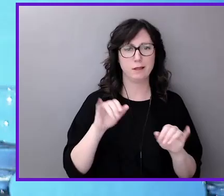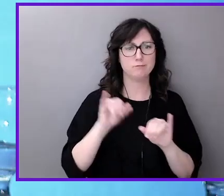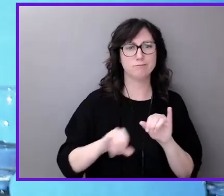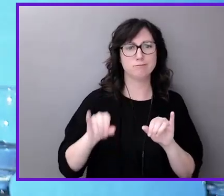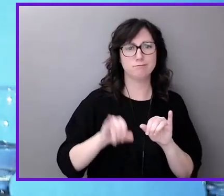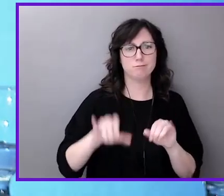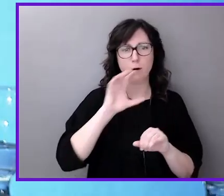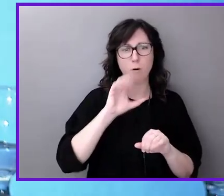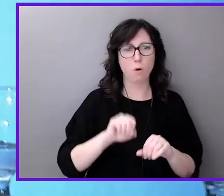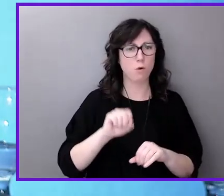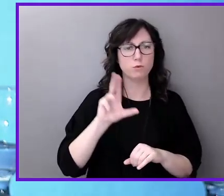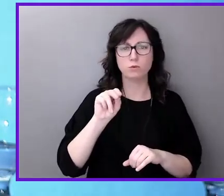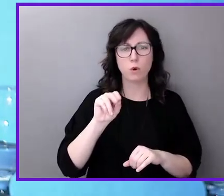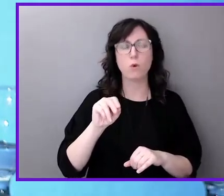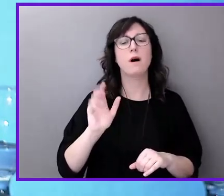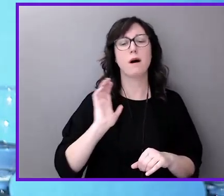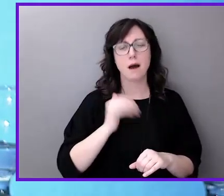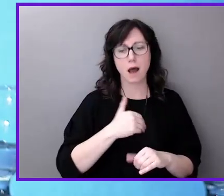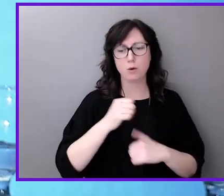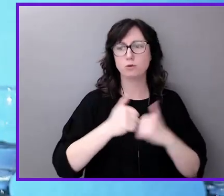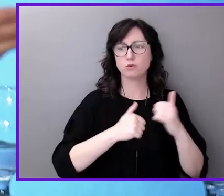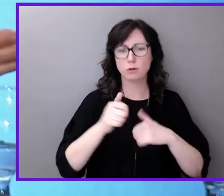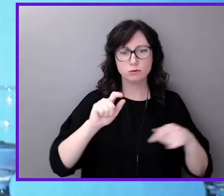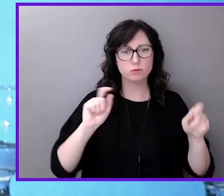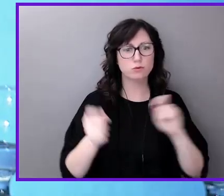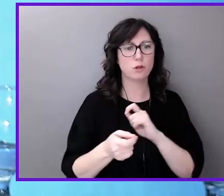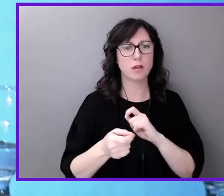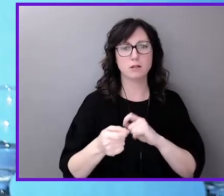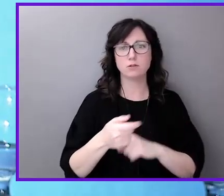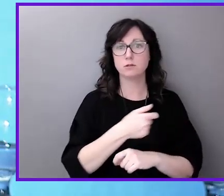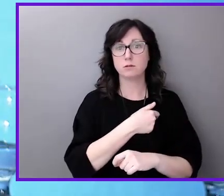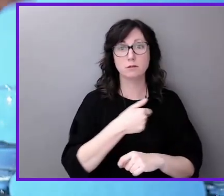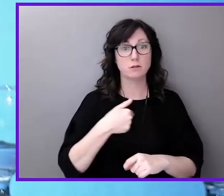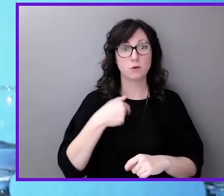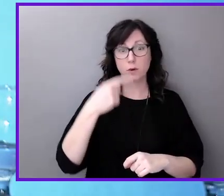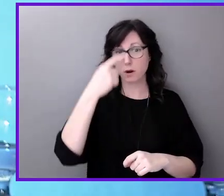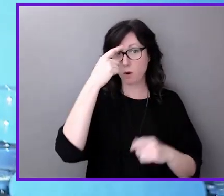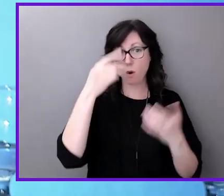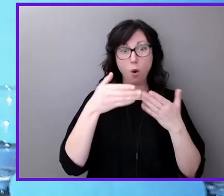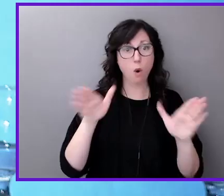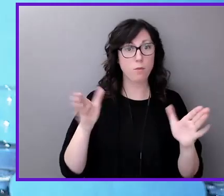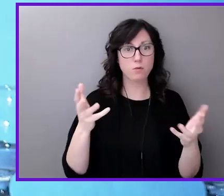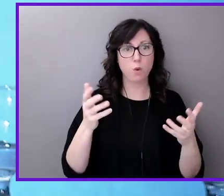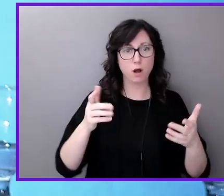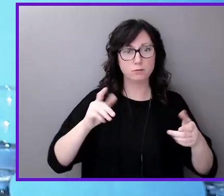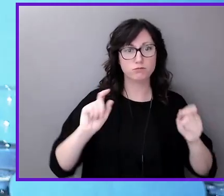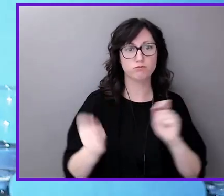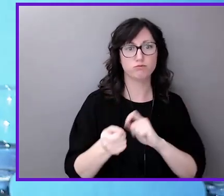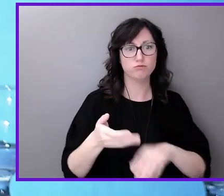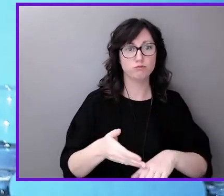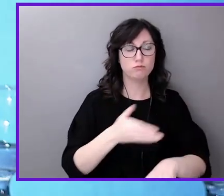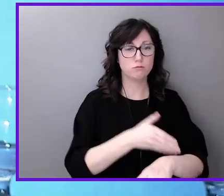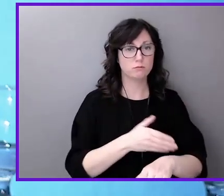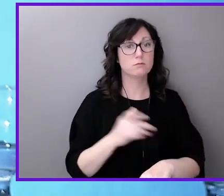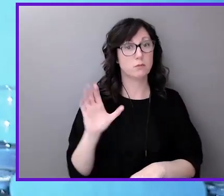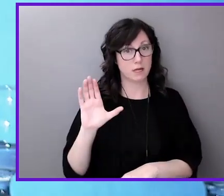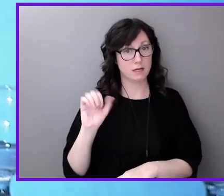But we’re open to the conversation. And you have the words of my colleague Carolyn.